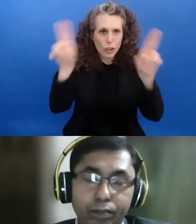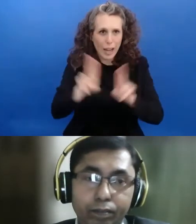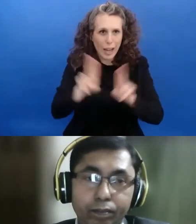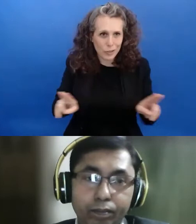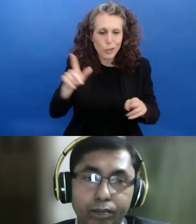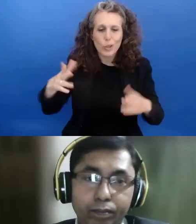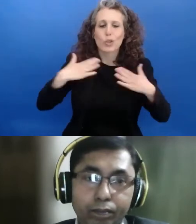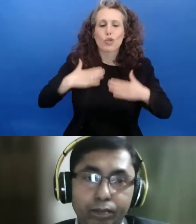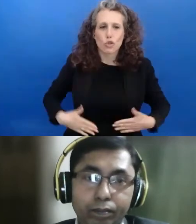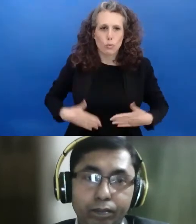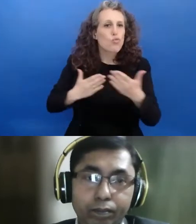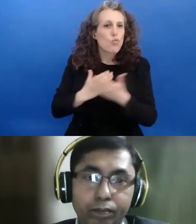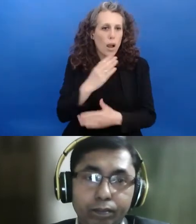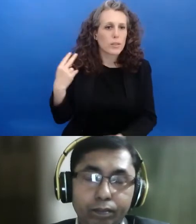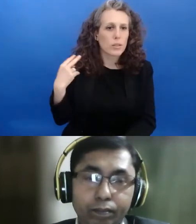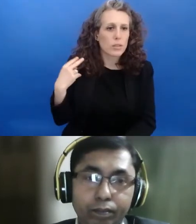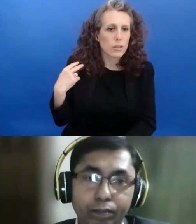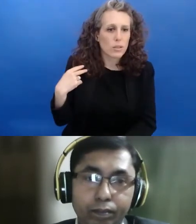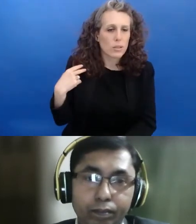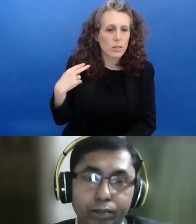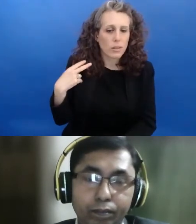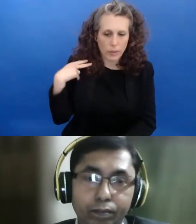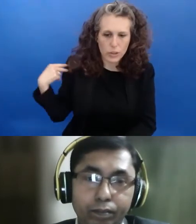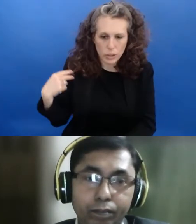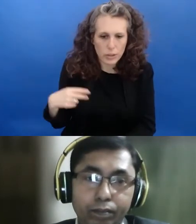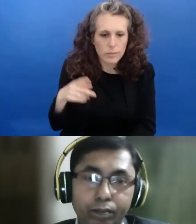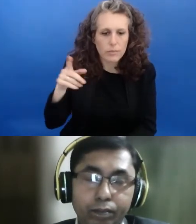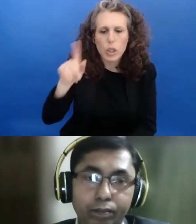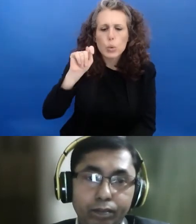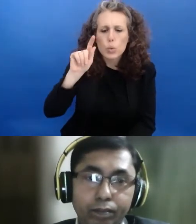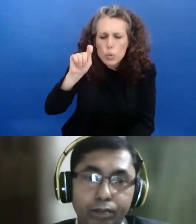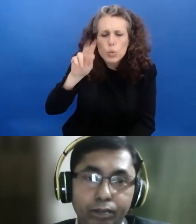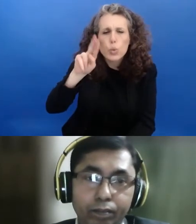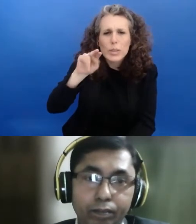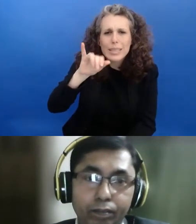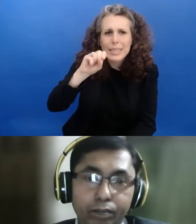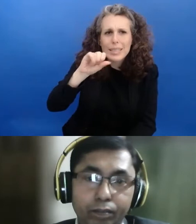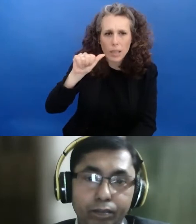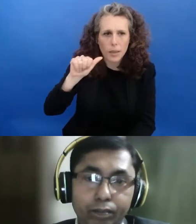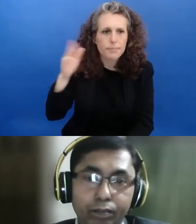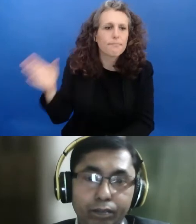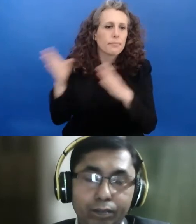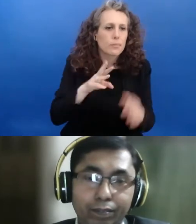at human inclusion international we have muhammad rahul garim sadiki from